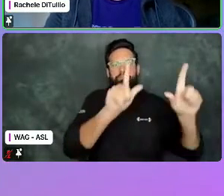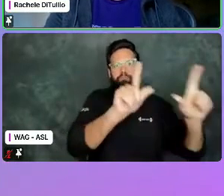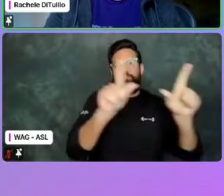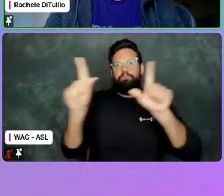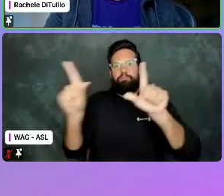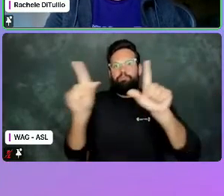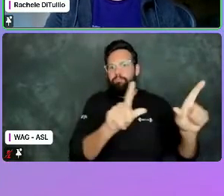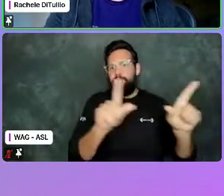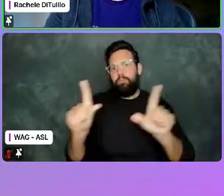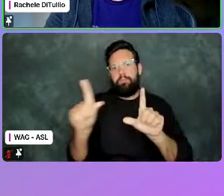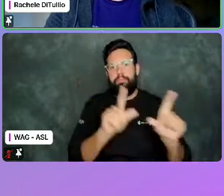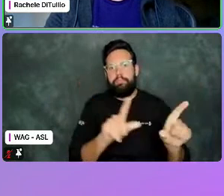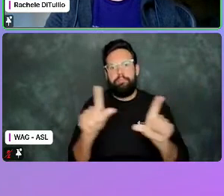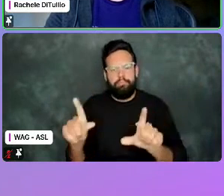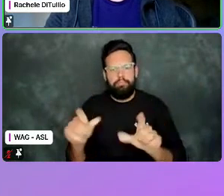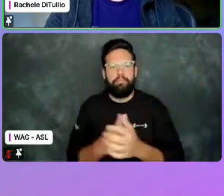to get a grouping of every error in the form at the top